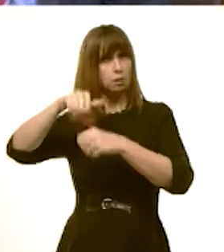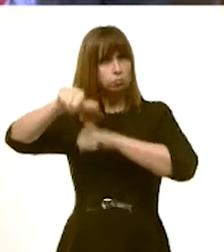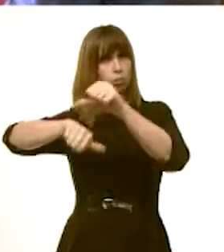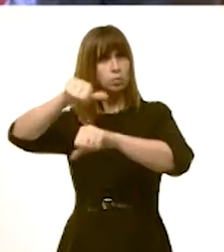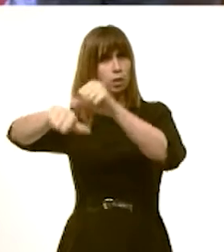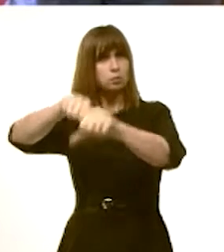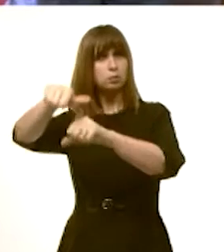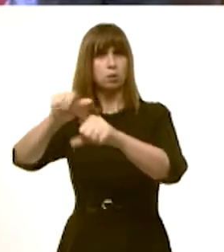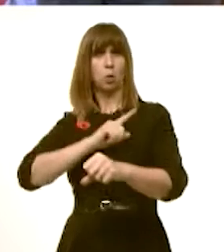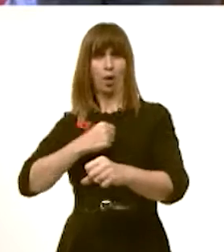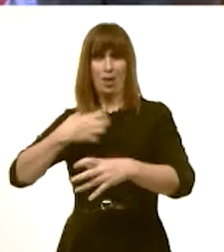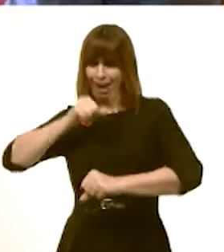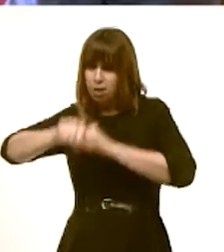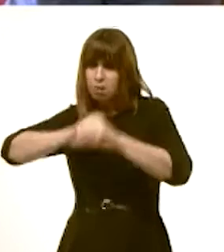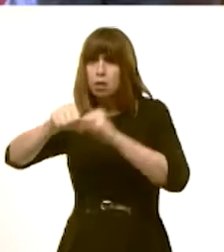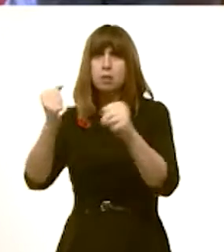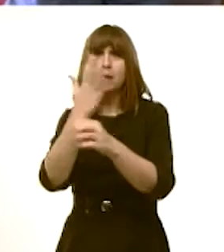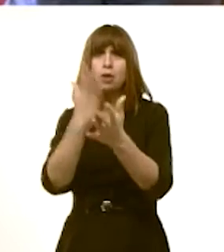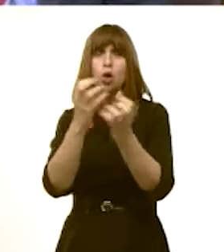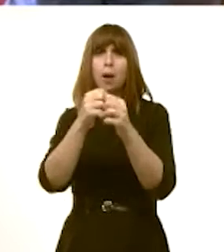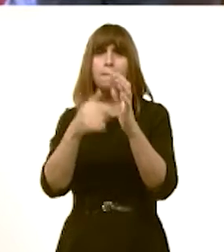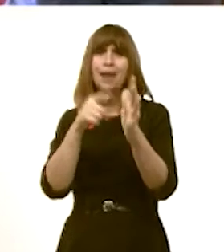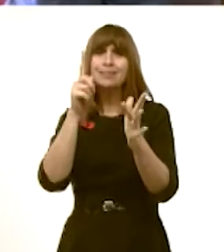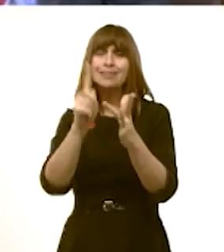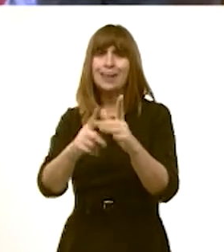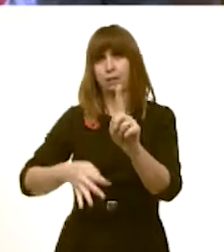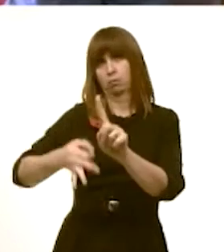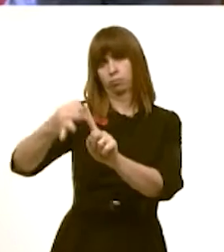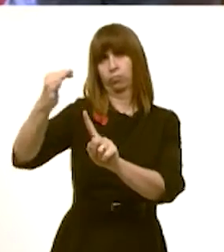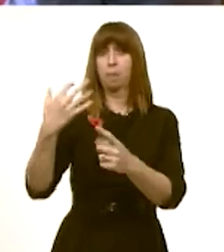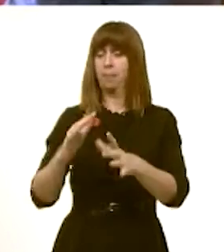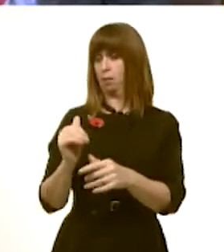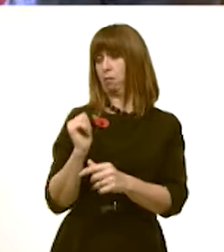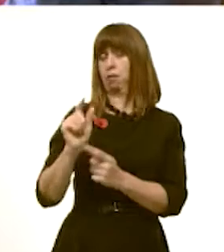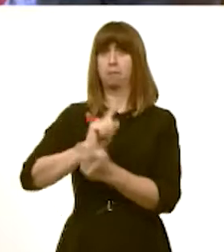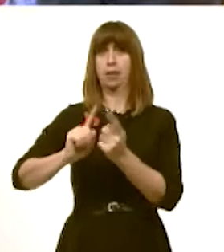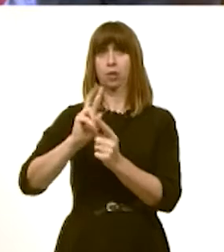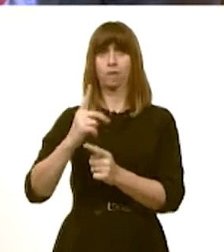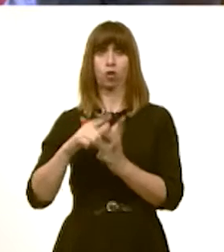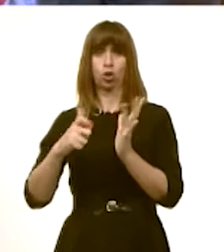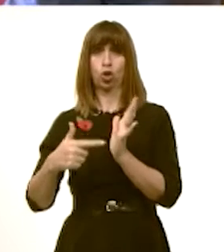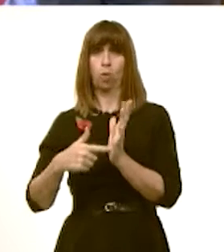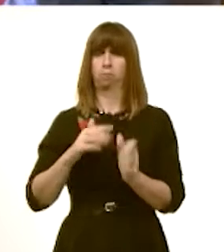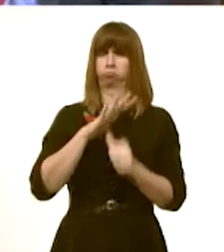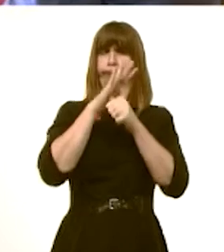Cadwaladr regains public confidence. There was a meeting on 21 October between senior Government officials, the Wales Audit